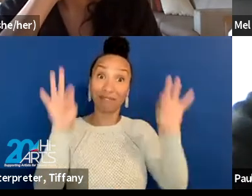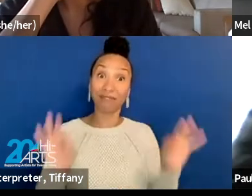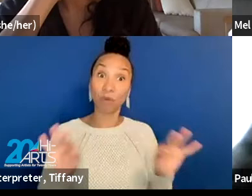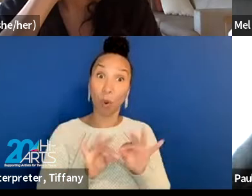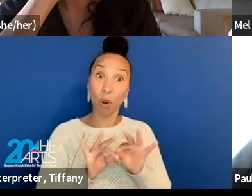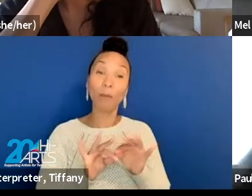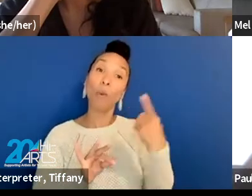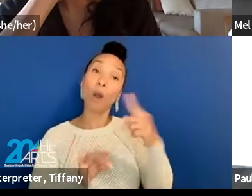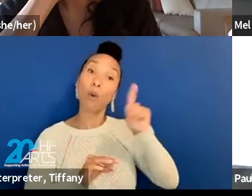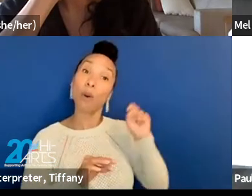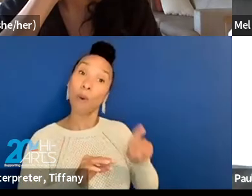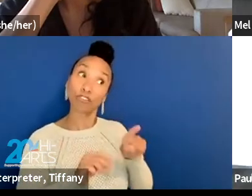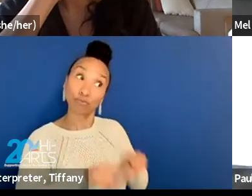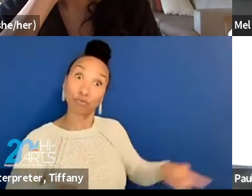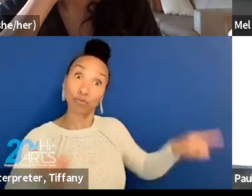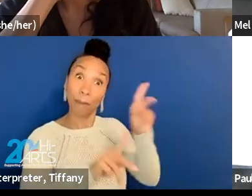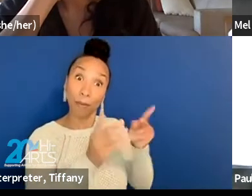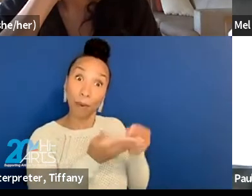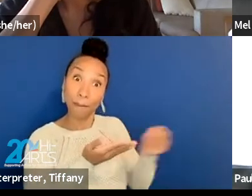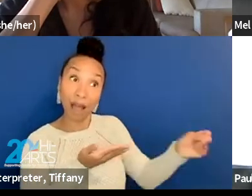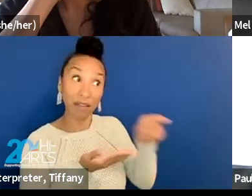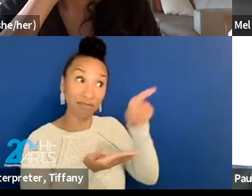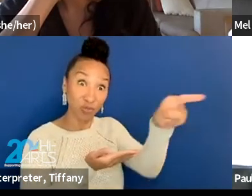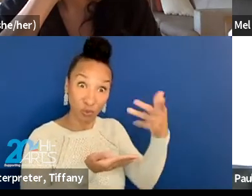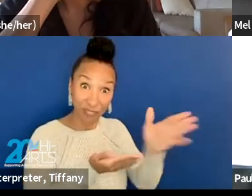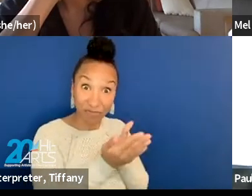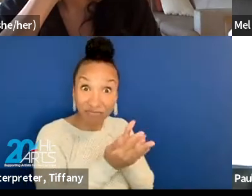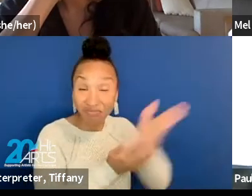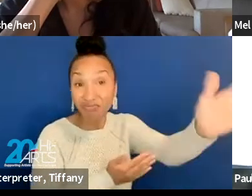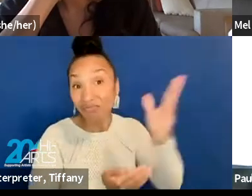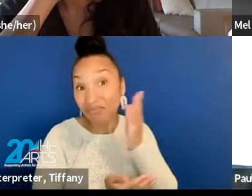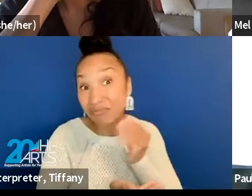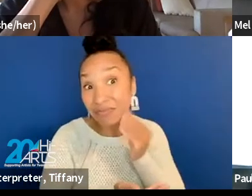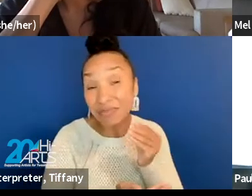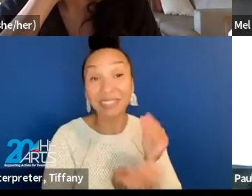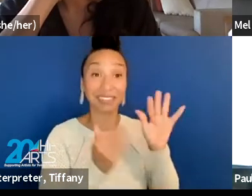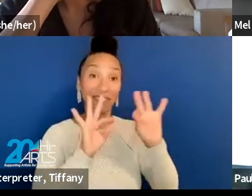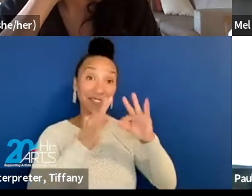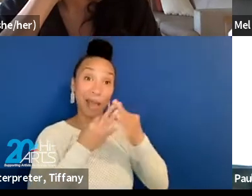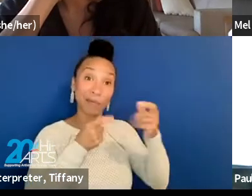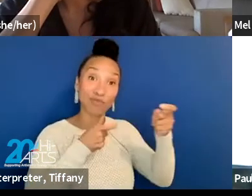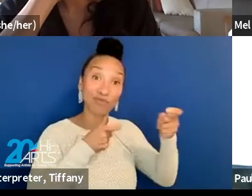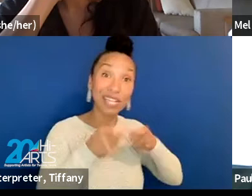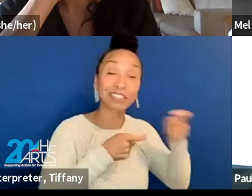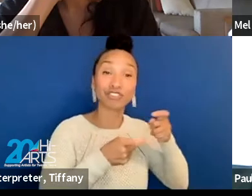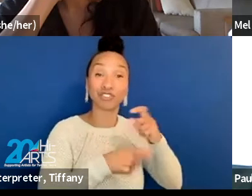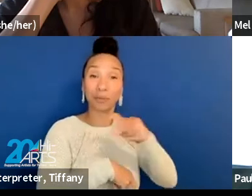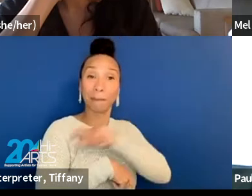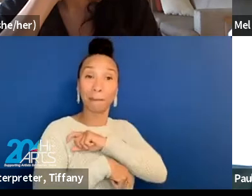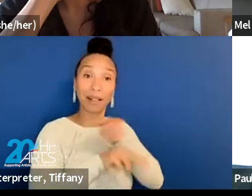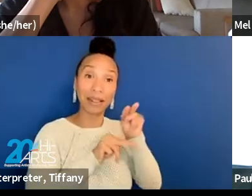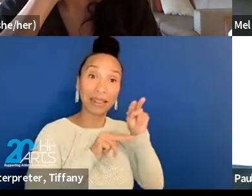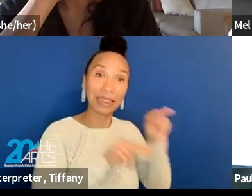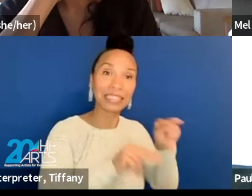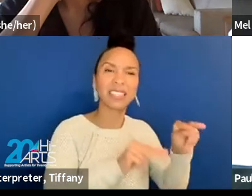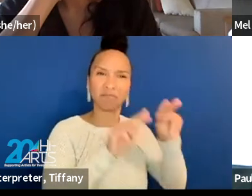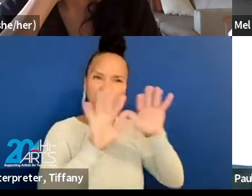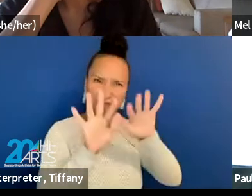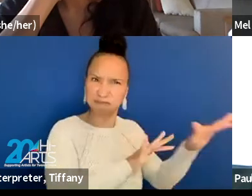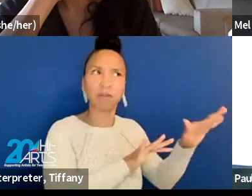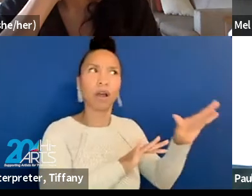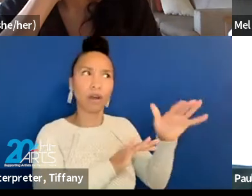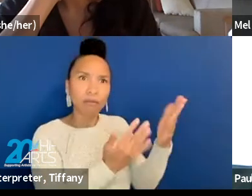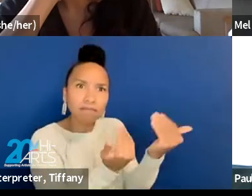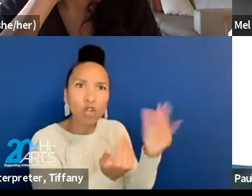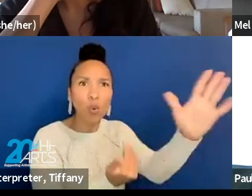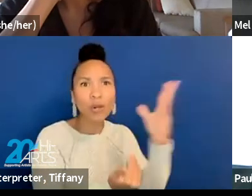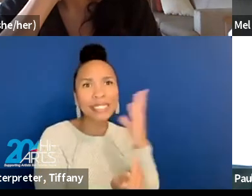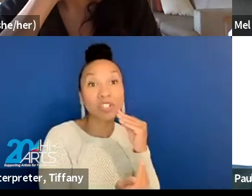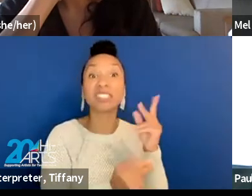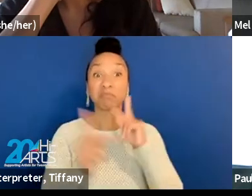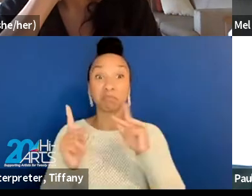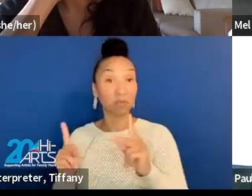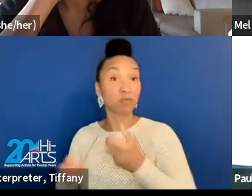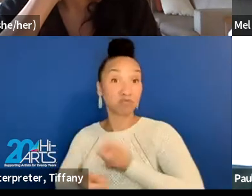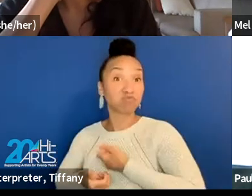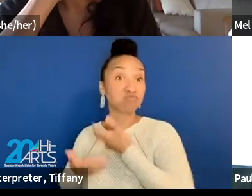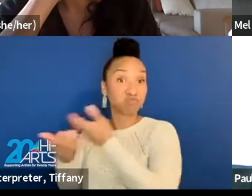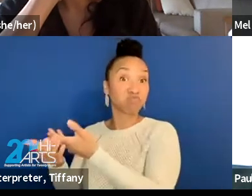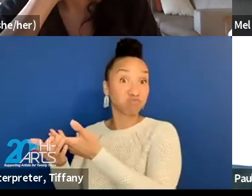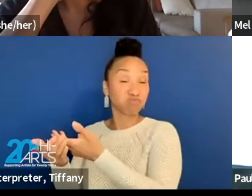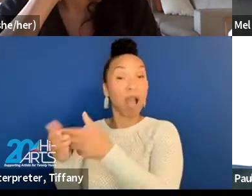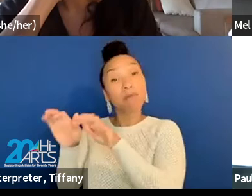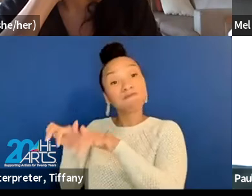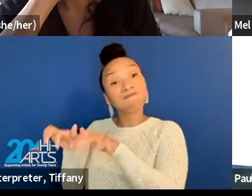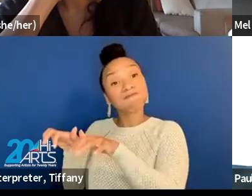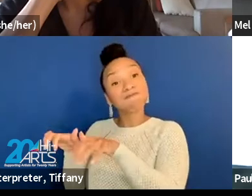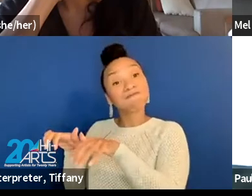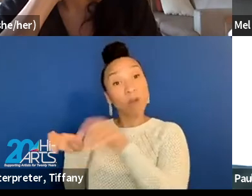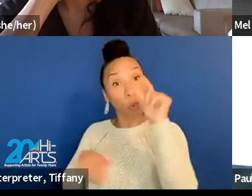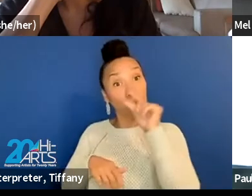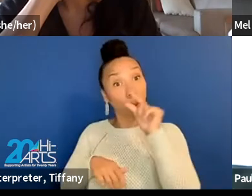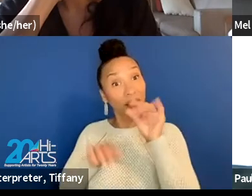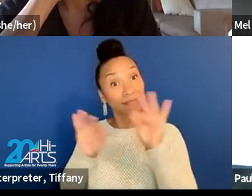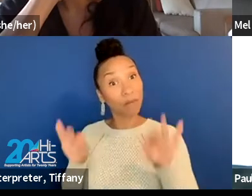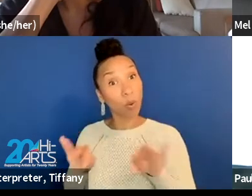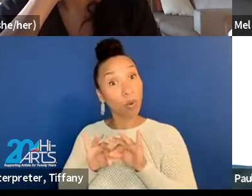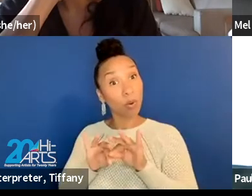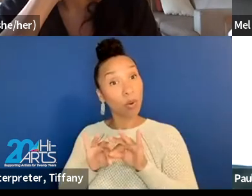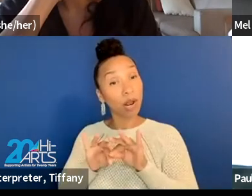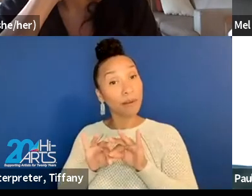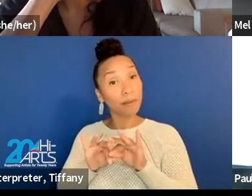Benjamin (they/them/elle): long and short in that form, and so that provided me with a lot of avenues to connect with people just through sending them something through my hand in their package and so i've i've since had calls on video with folks who.